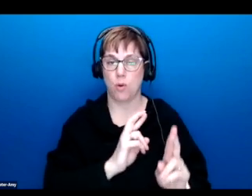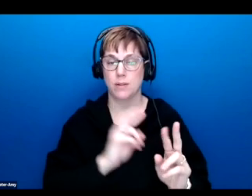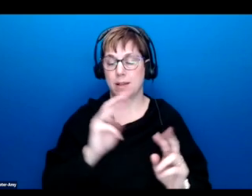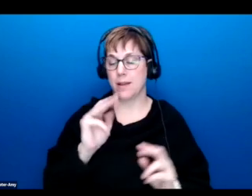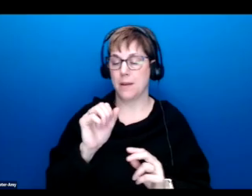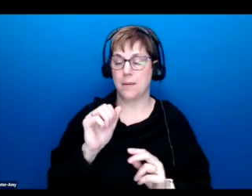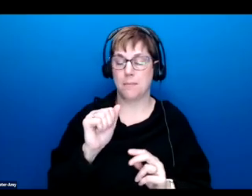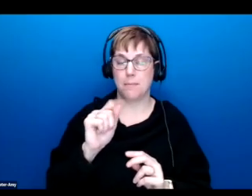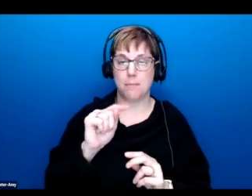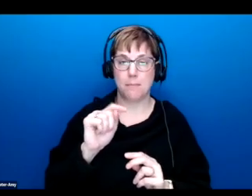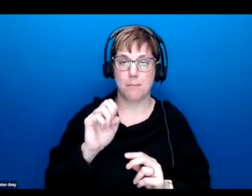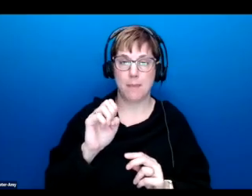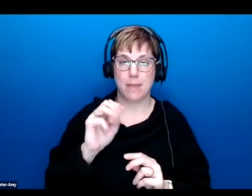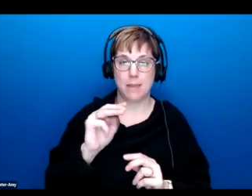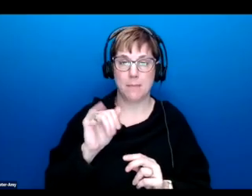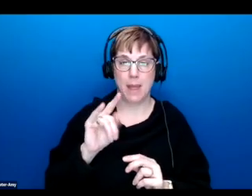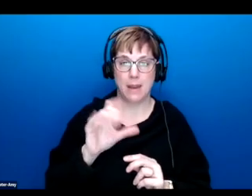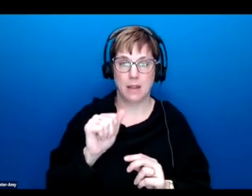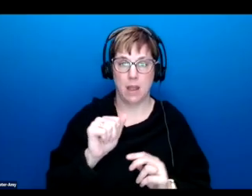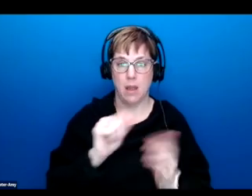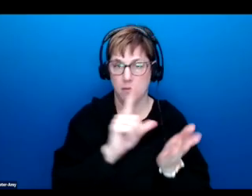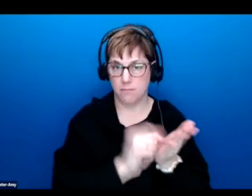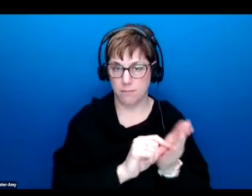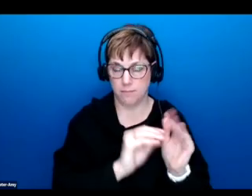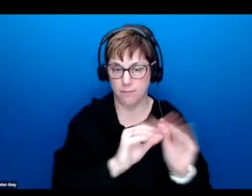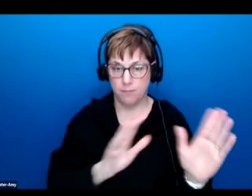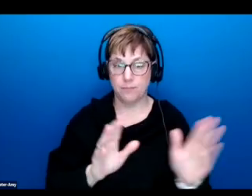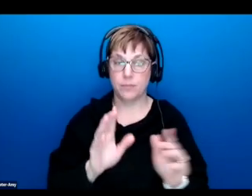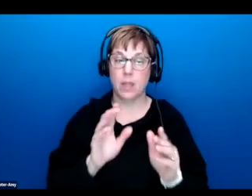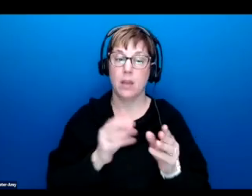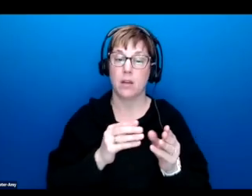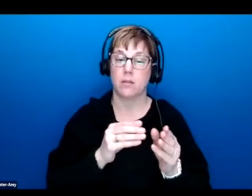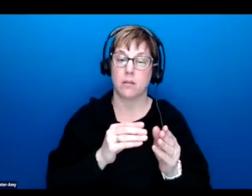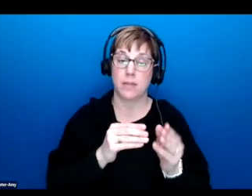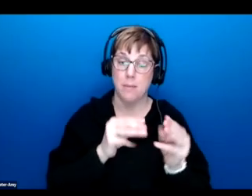And the CMS method that we're using is based on the definition of